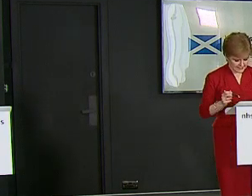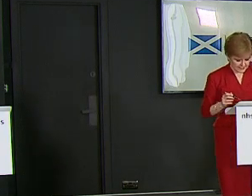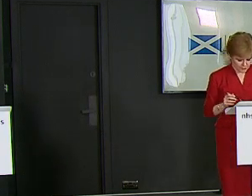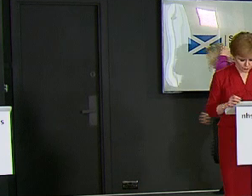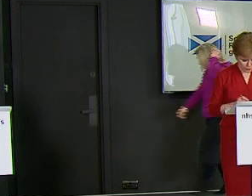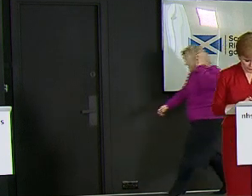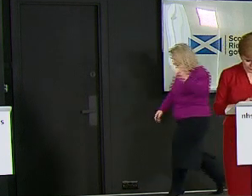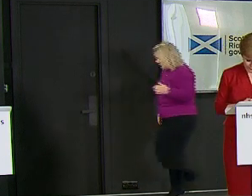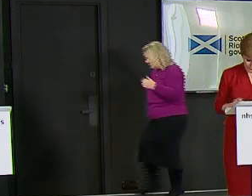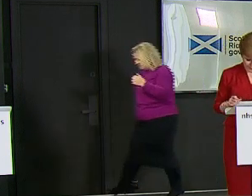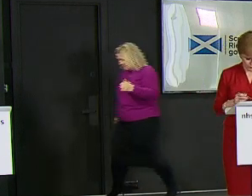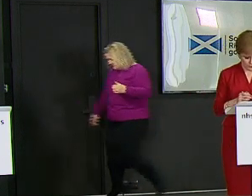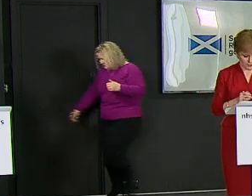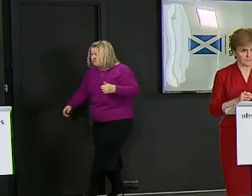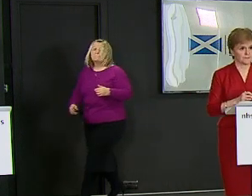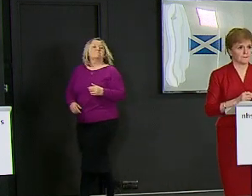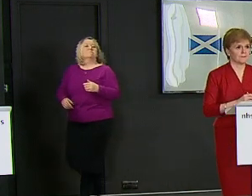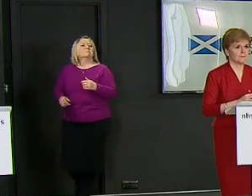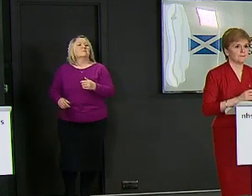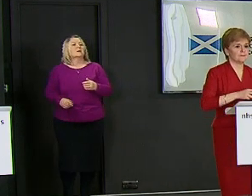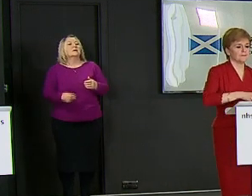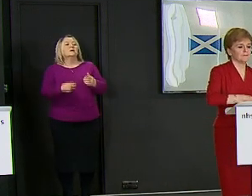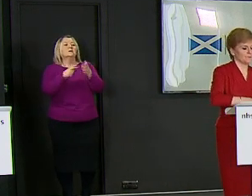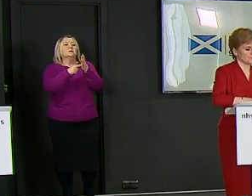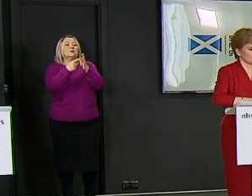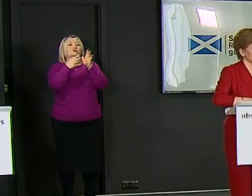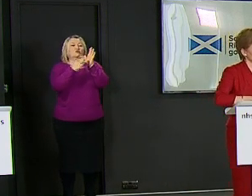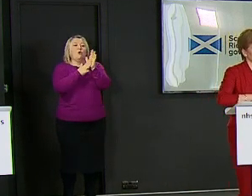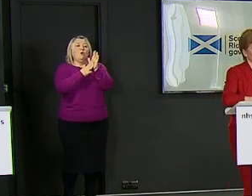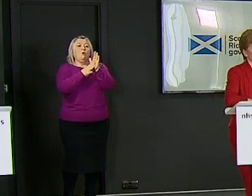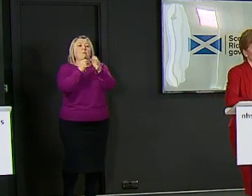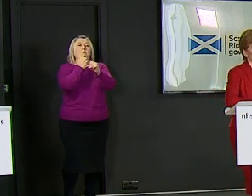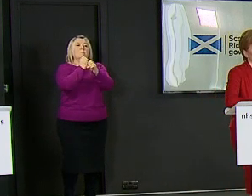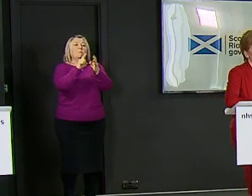Lastly Tom Gordon from The Herald